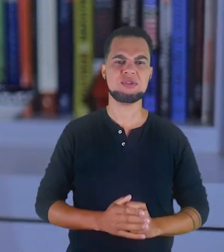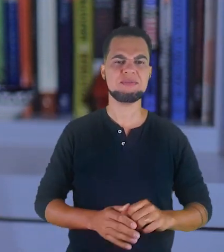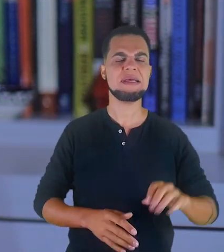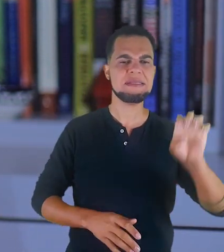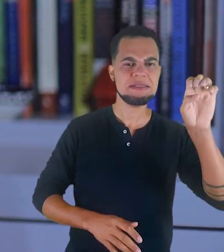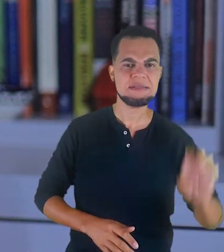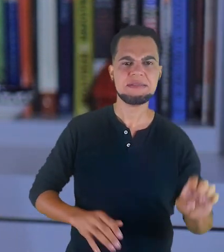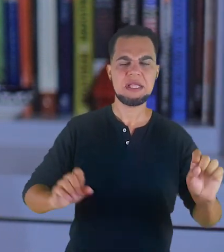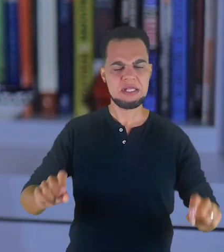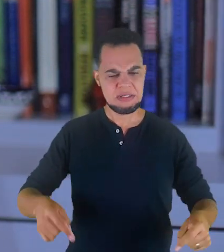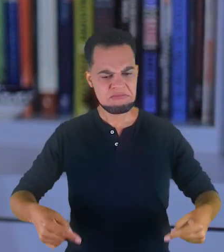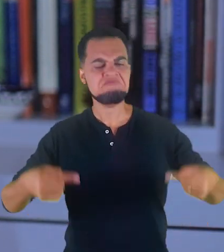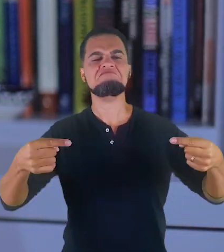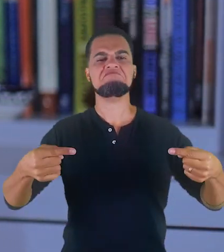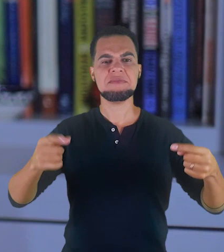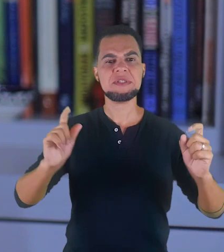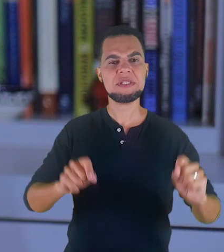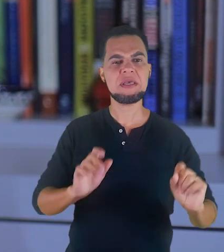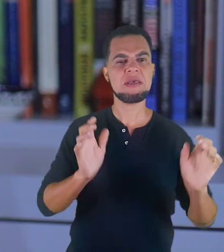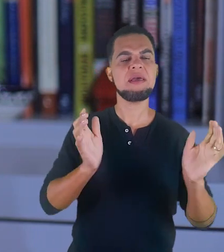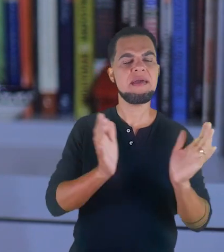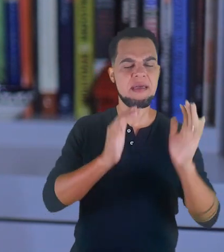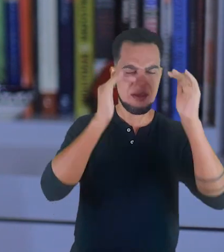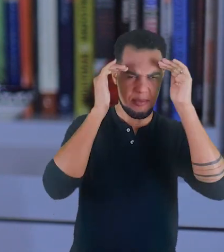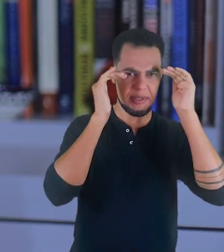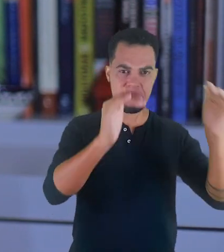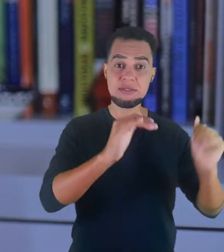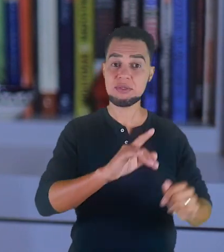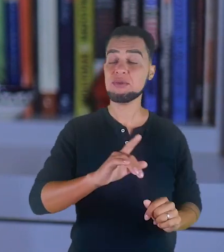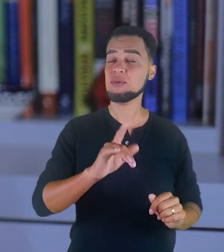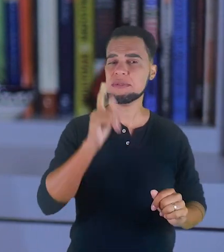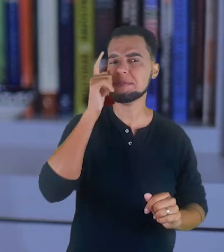a Left opposition, an opposition that is based on working class interests